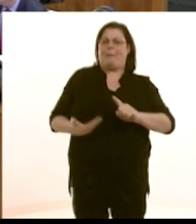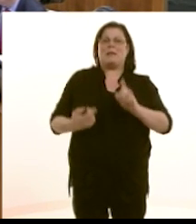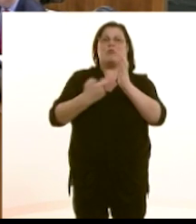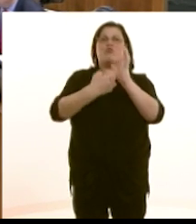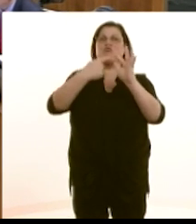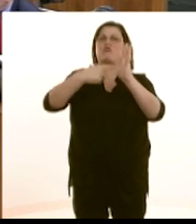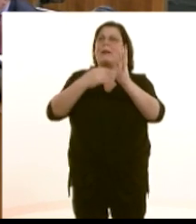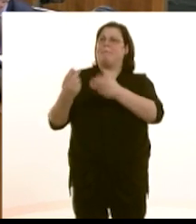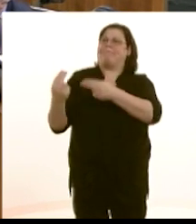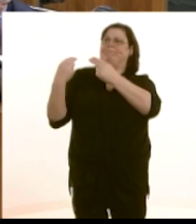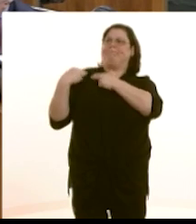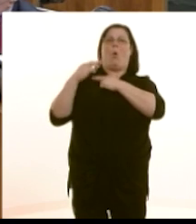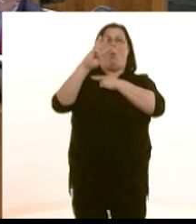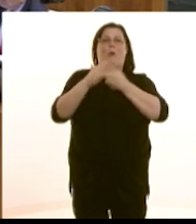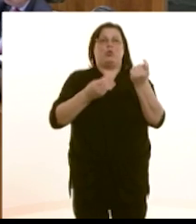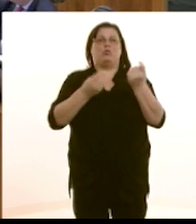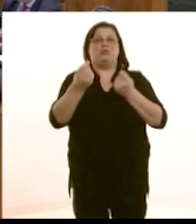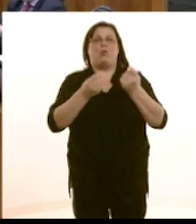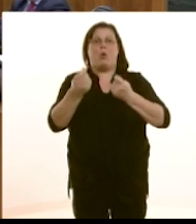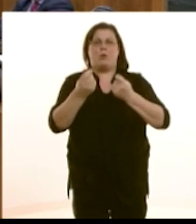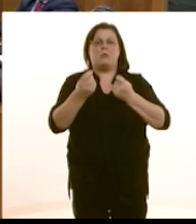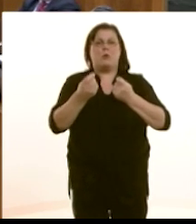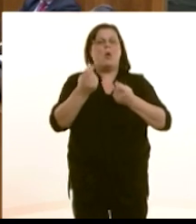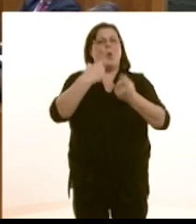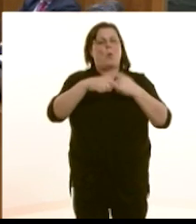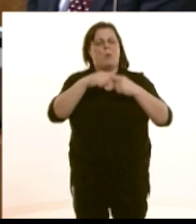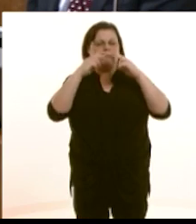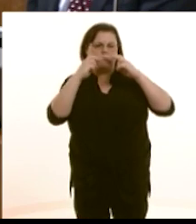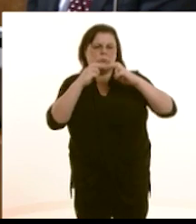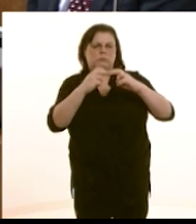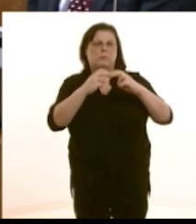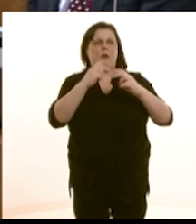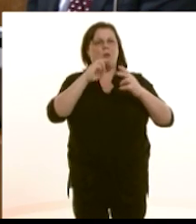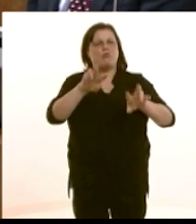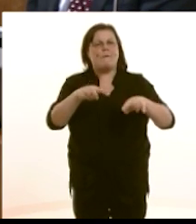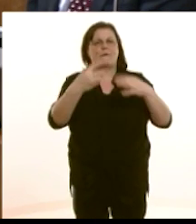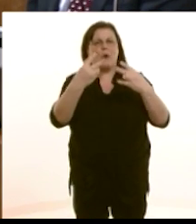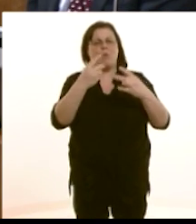Minister will indicate that that review will move ahead with urgency to see what we can